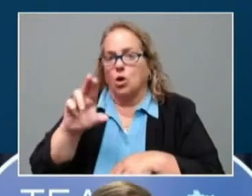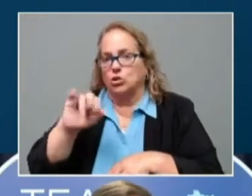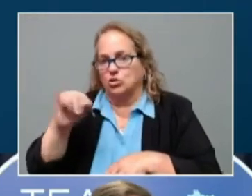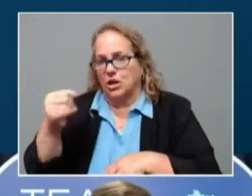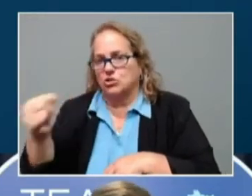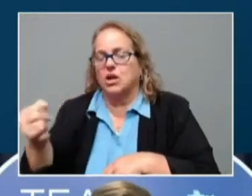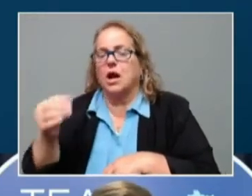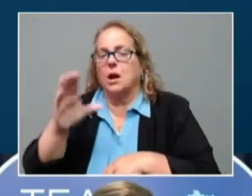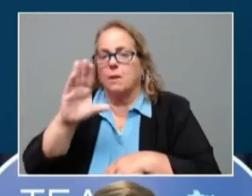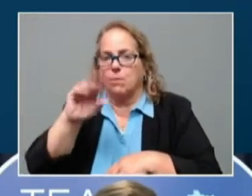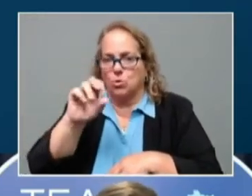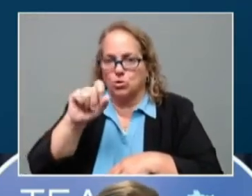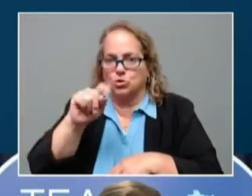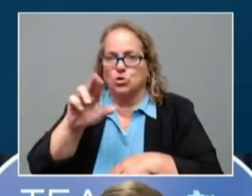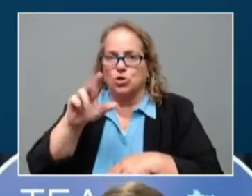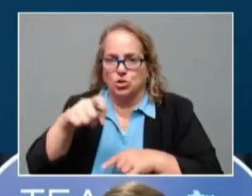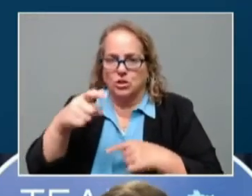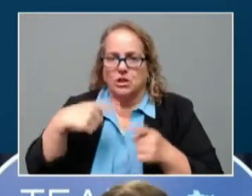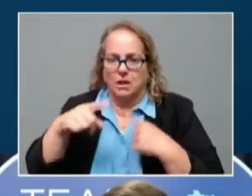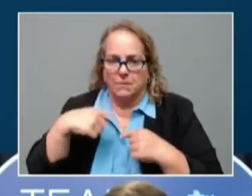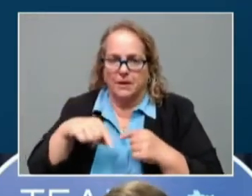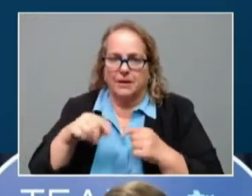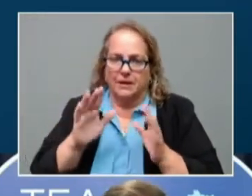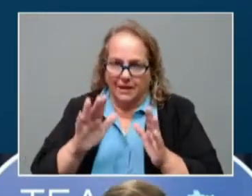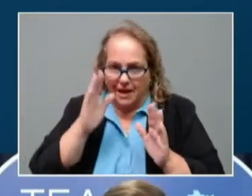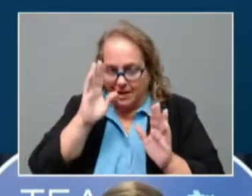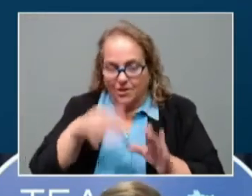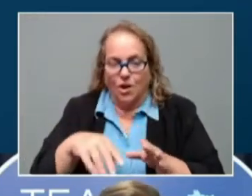probably painful. I know we went through it and and talked about all the